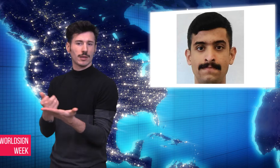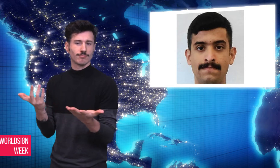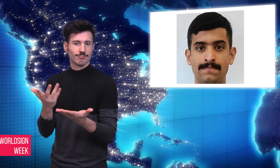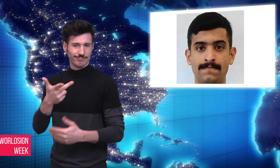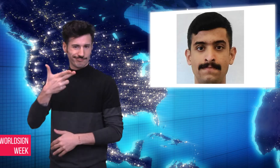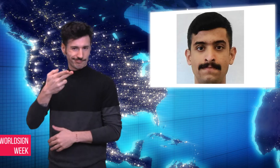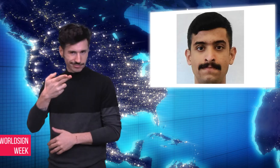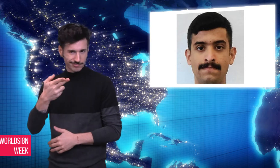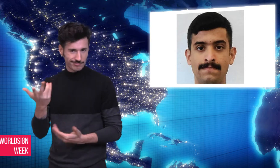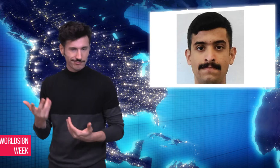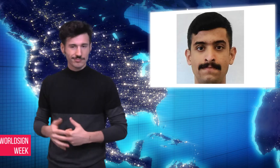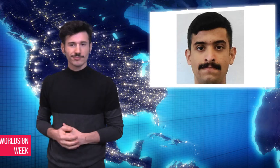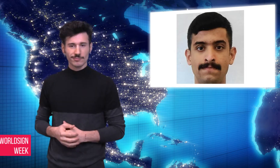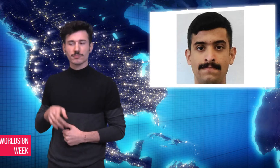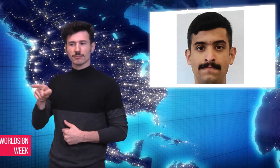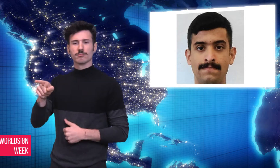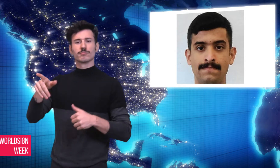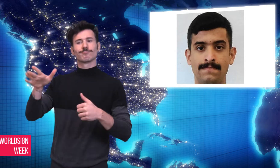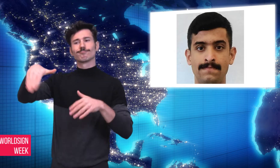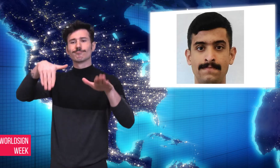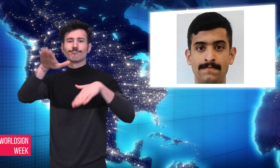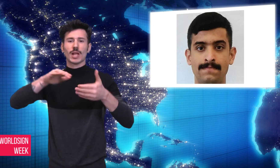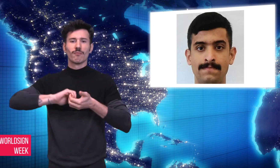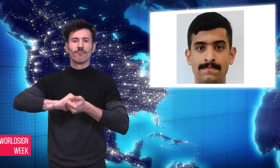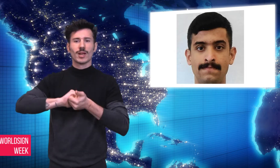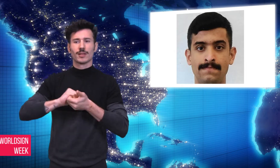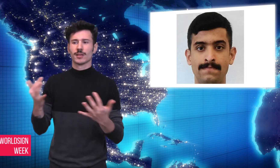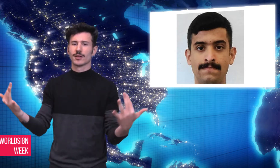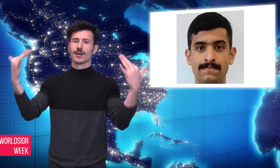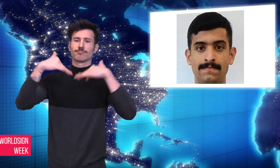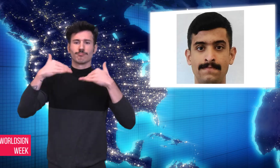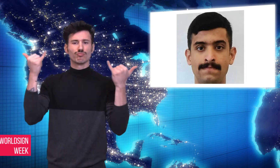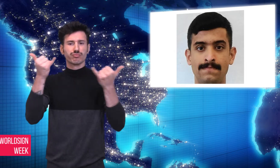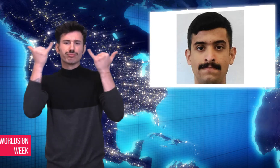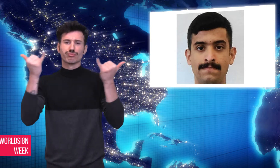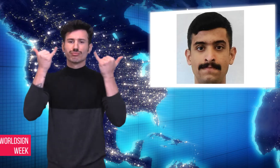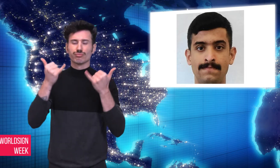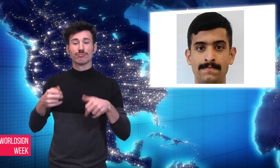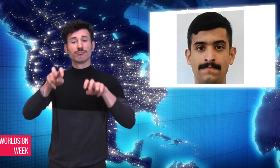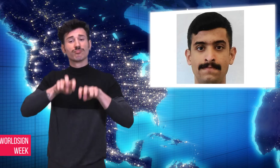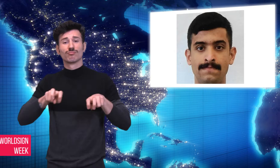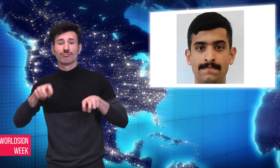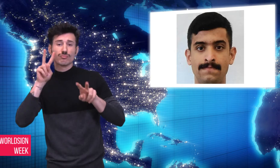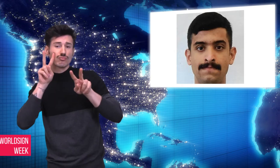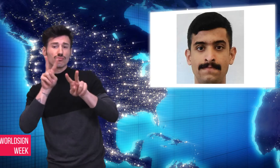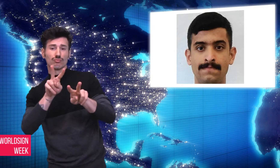Islam. It was found he had obtained a hunting license